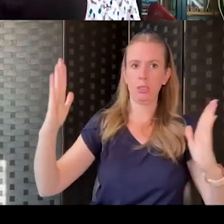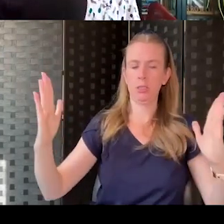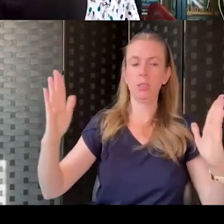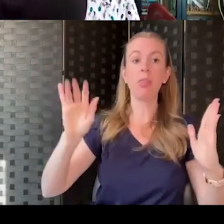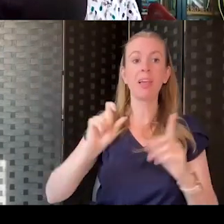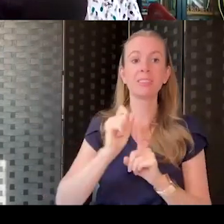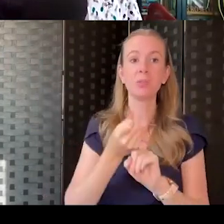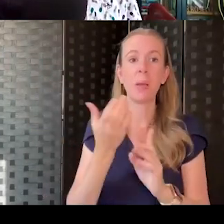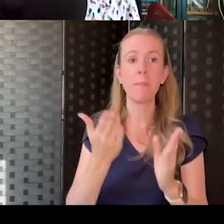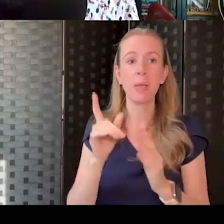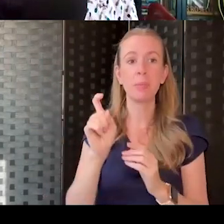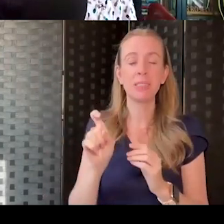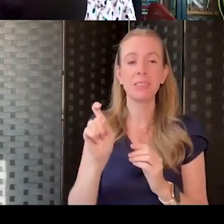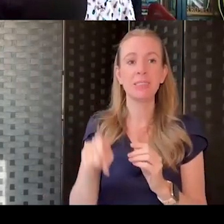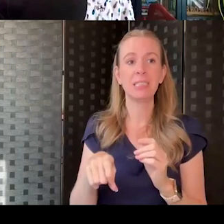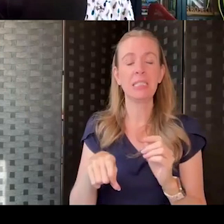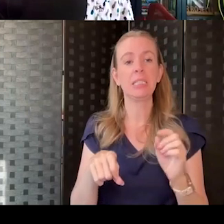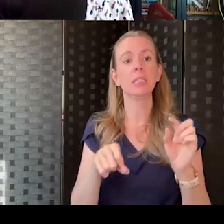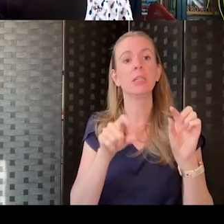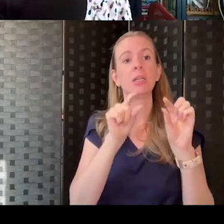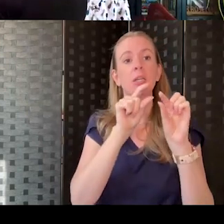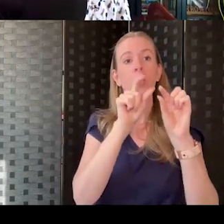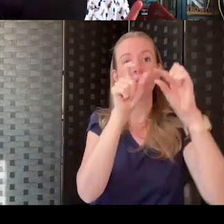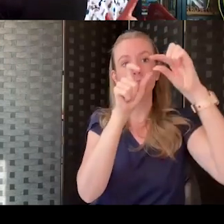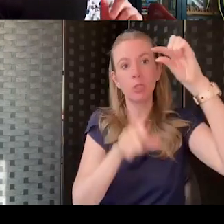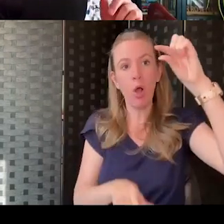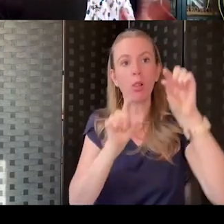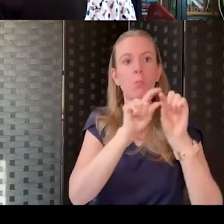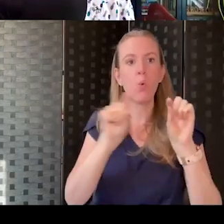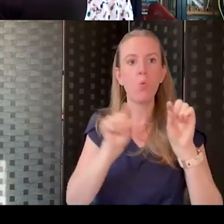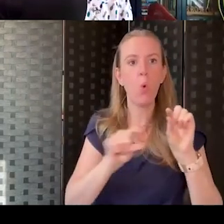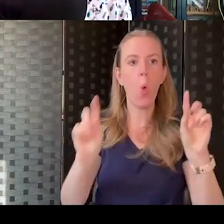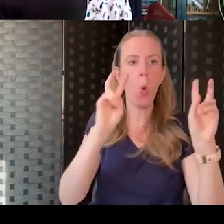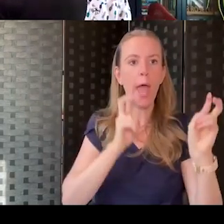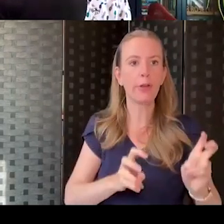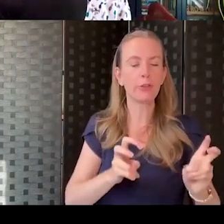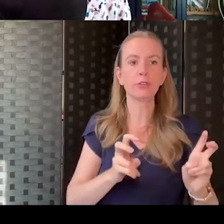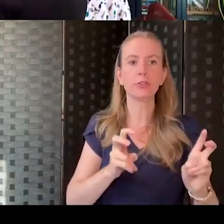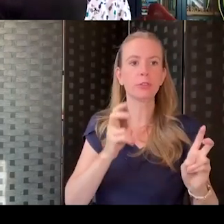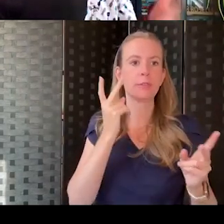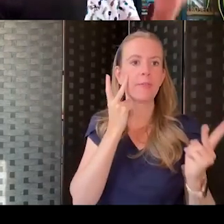you might want to keep the row or column headers visible. The image I am using for this section